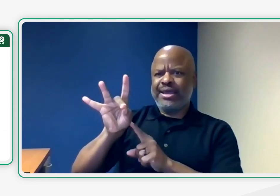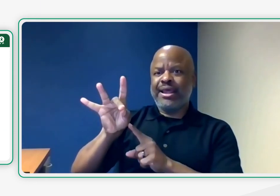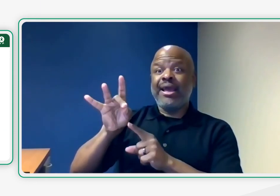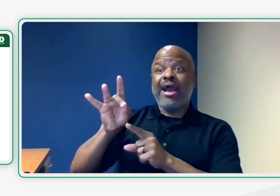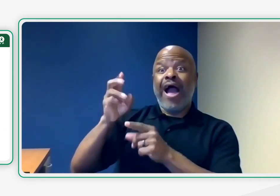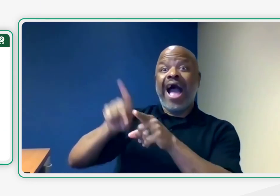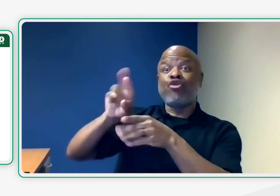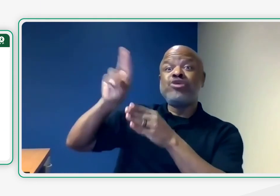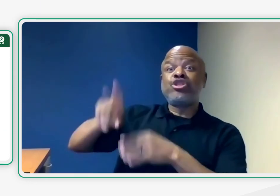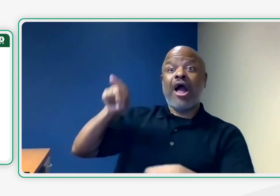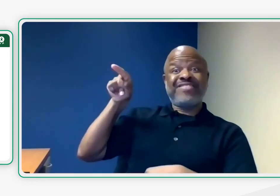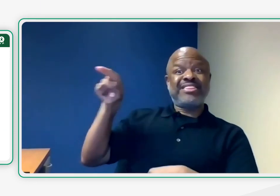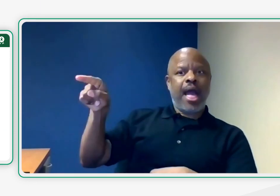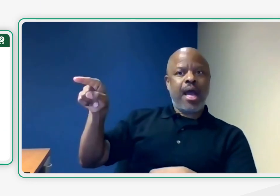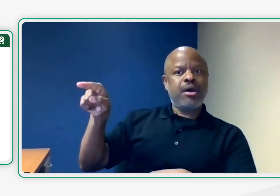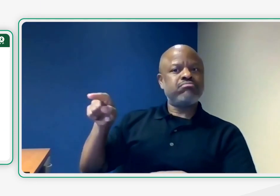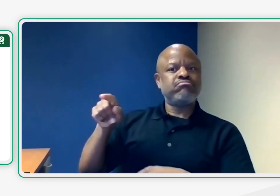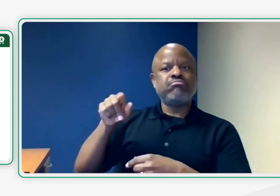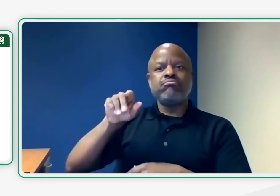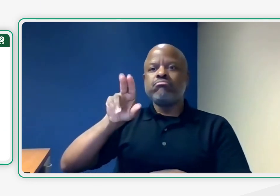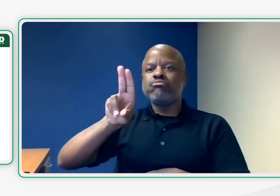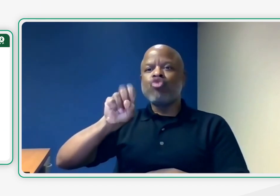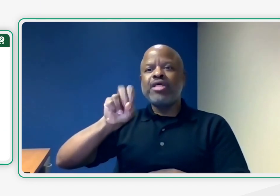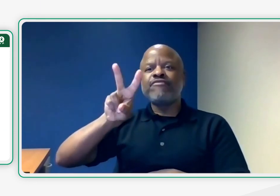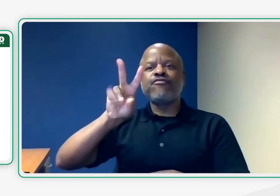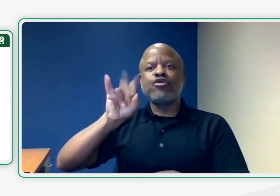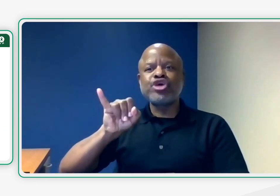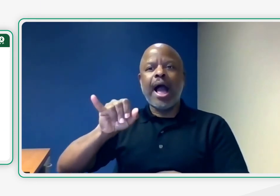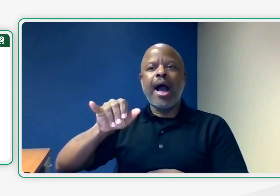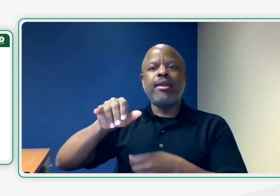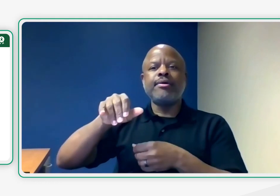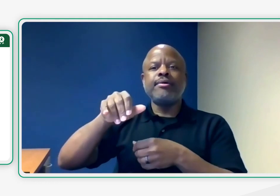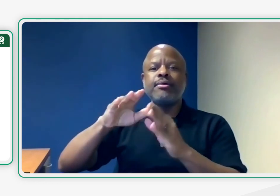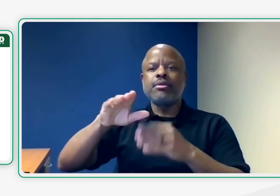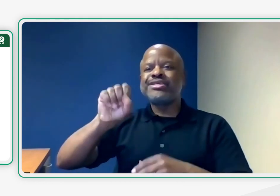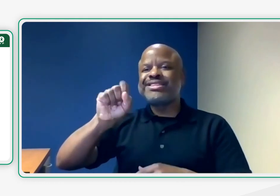They were fighting for freedom in 1848. And as a result of that fight for freedom,